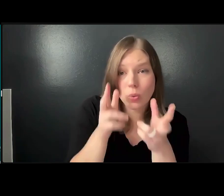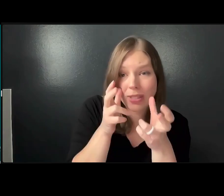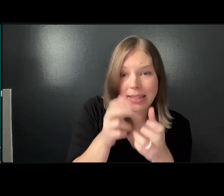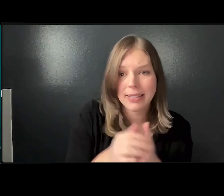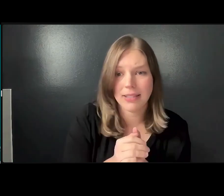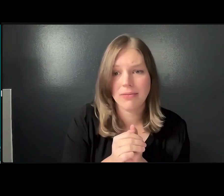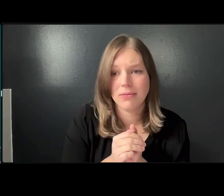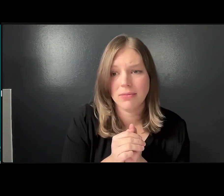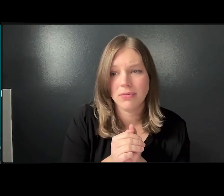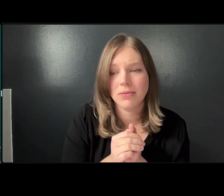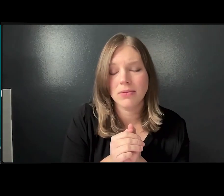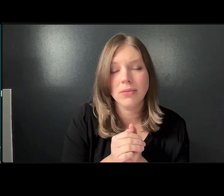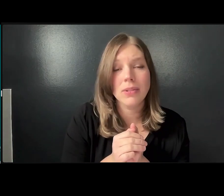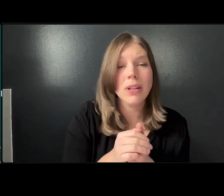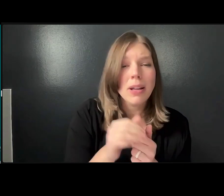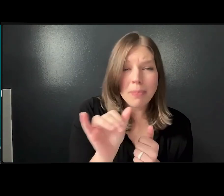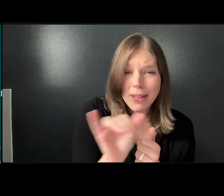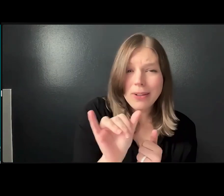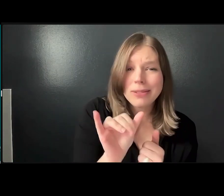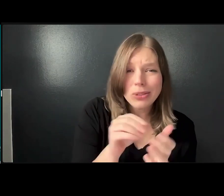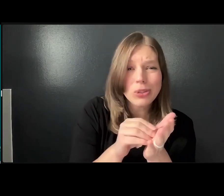since the student expressed issues with taking notes.